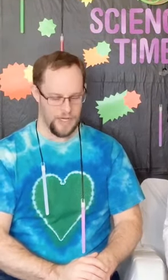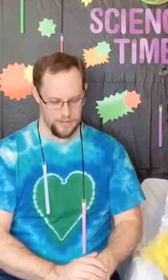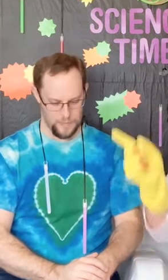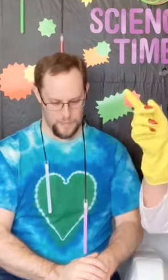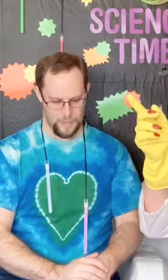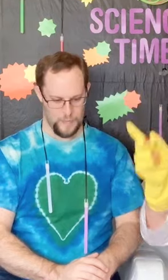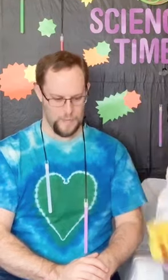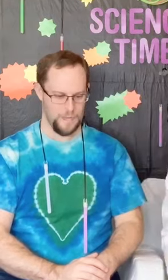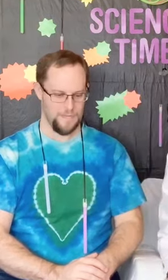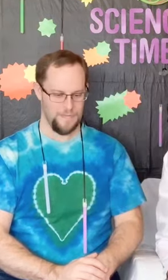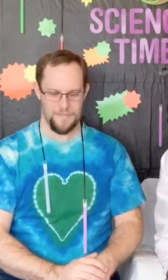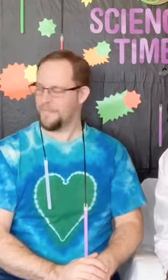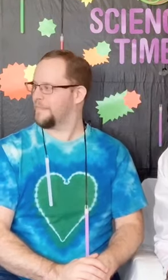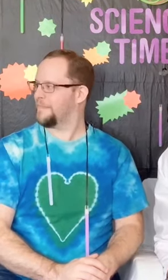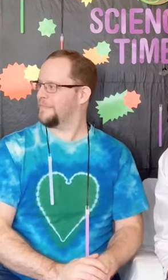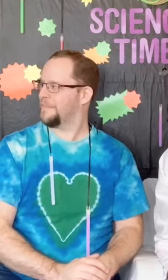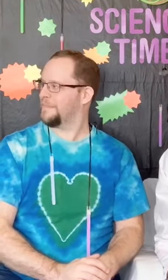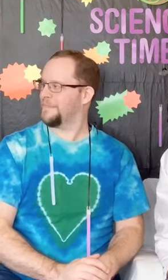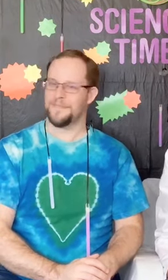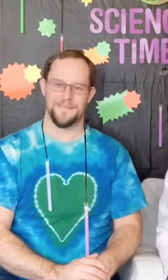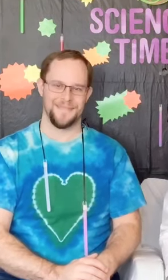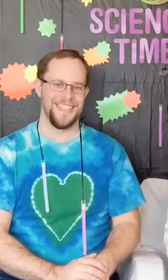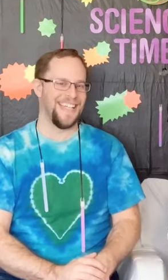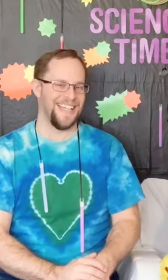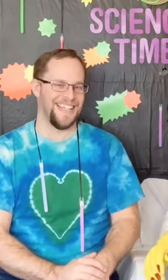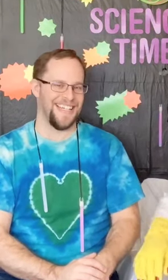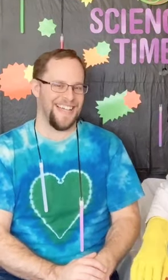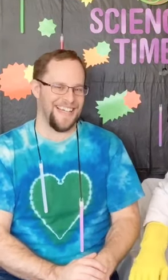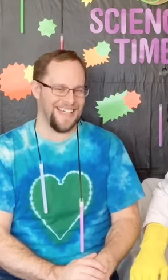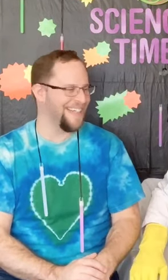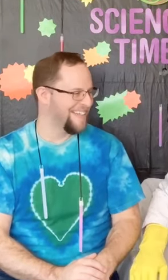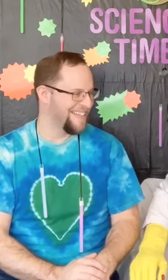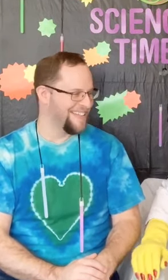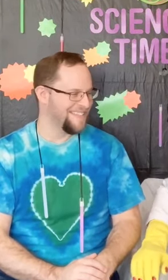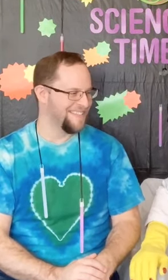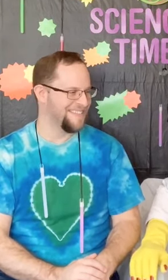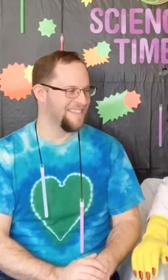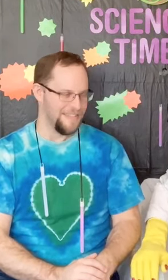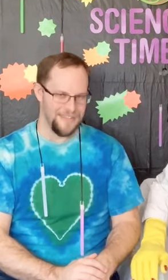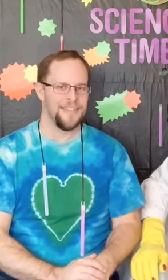Miss Barb is sitting and watching the feed that's right in front of her,